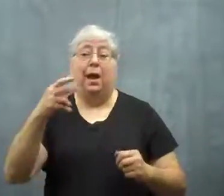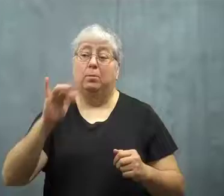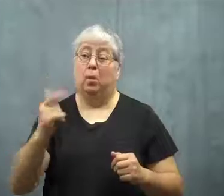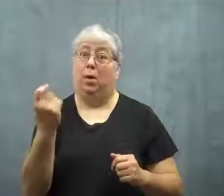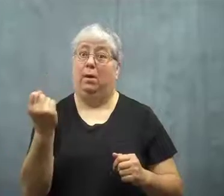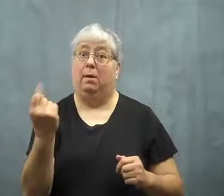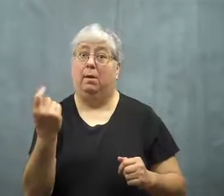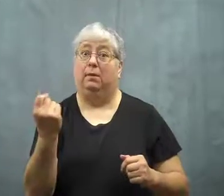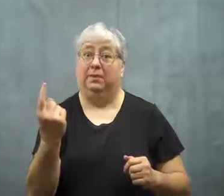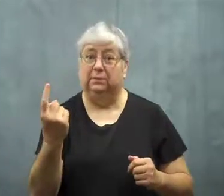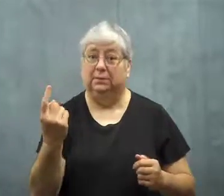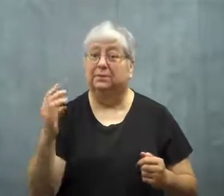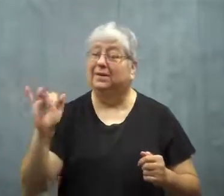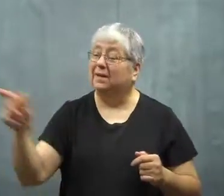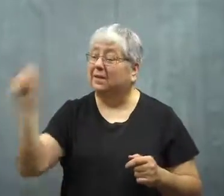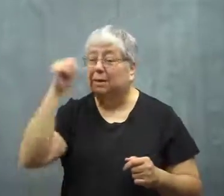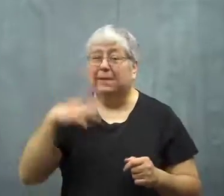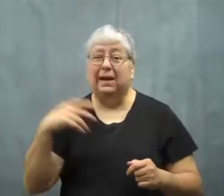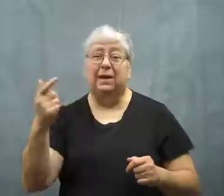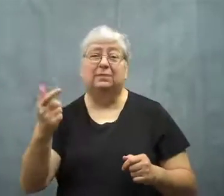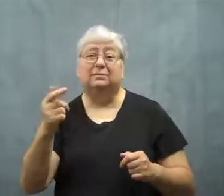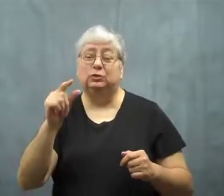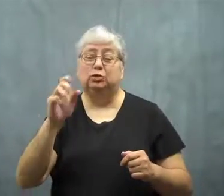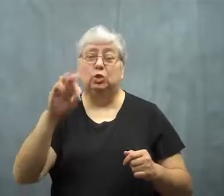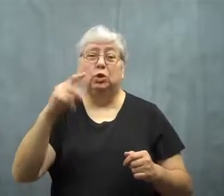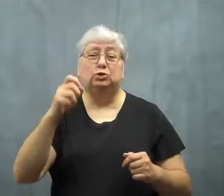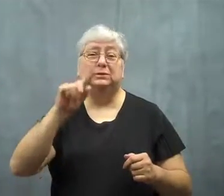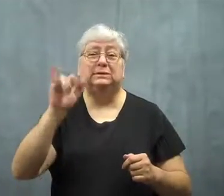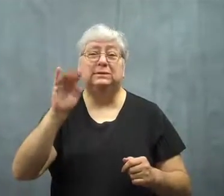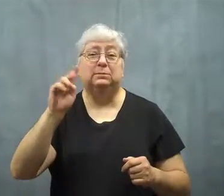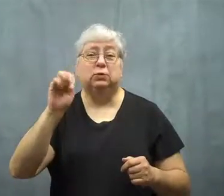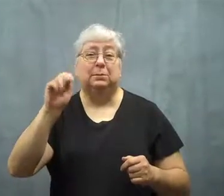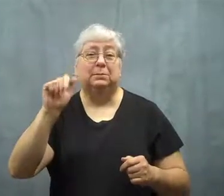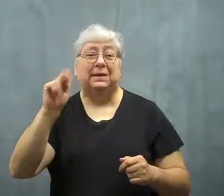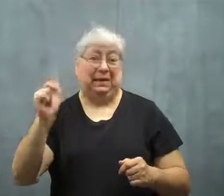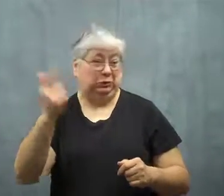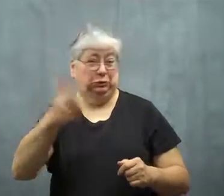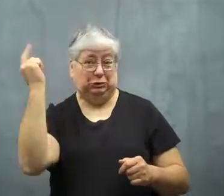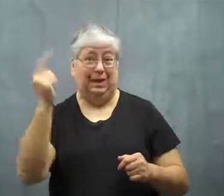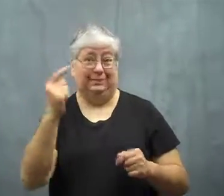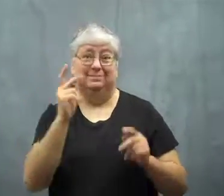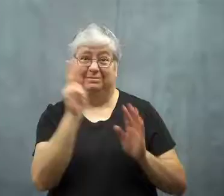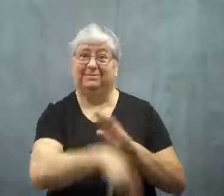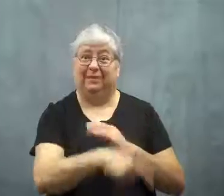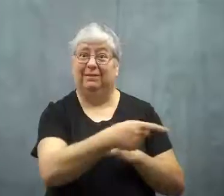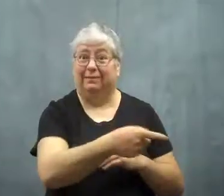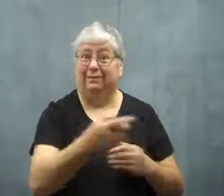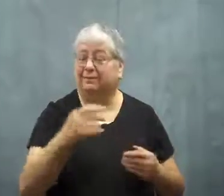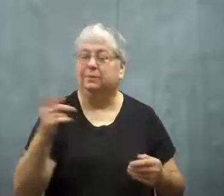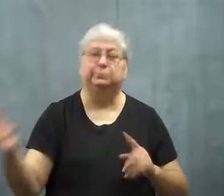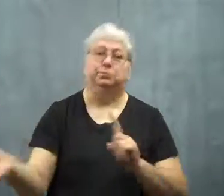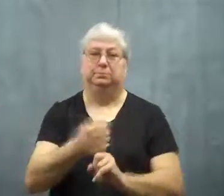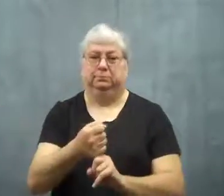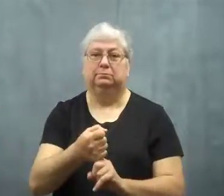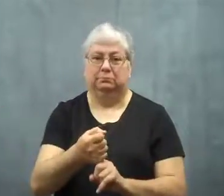On April 11, the man who shot and killed him, George Zimmerman,